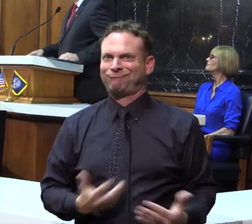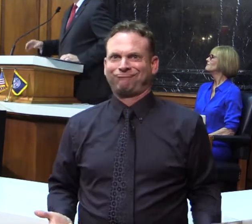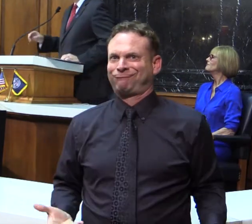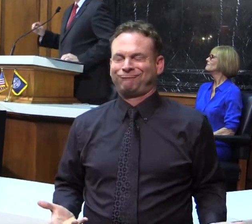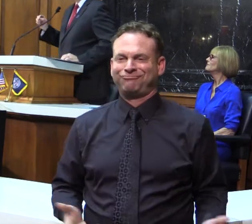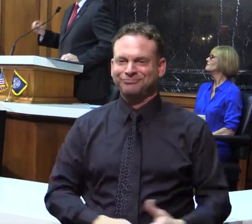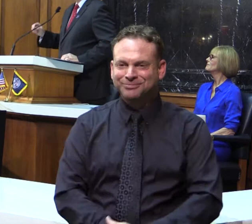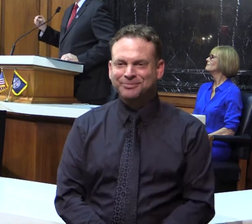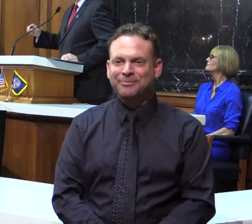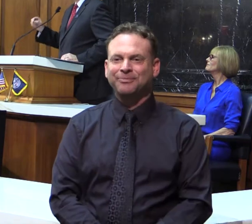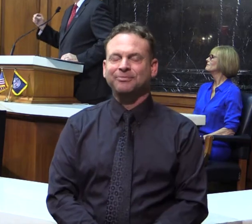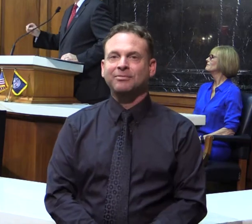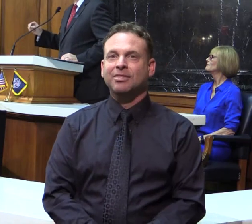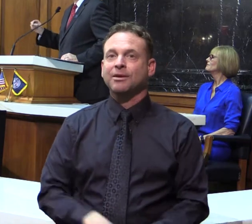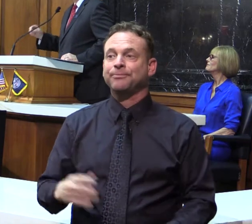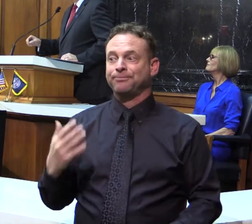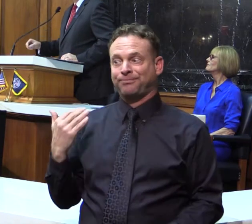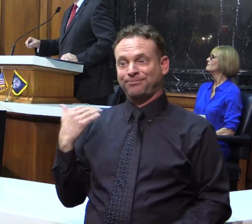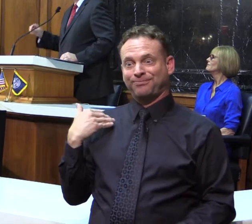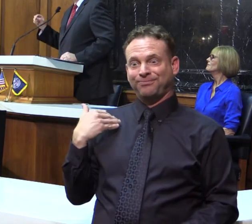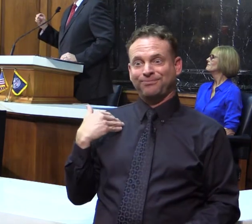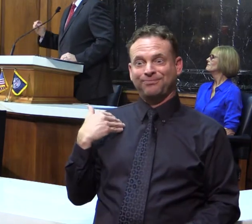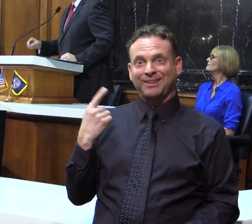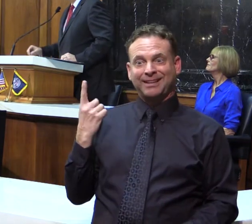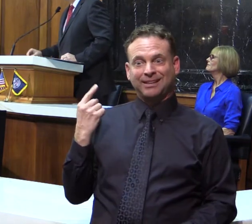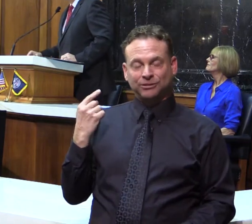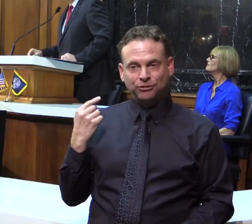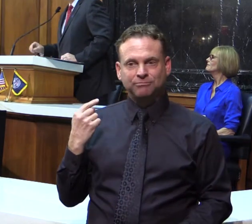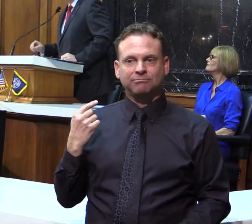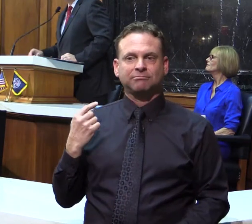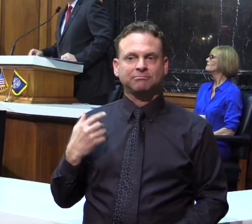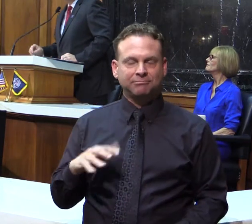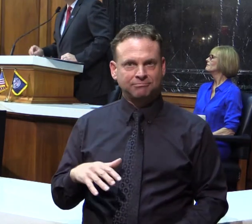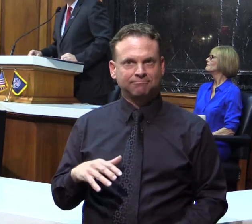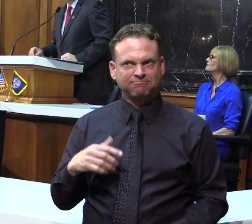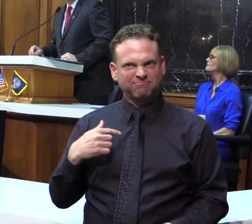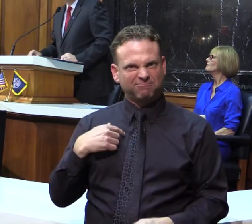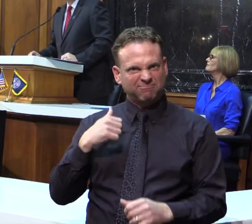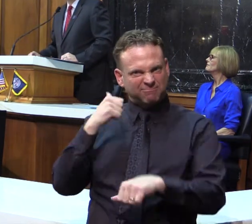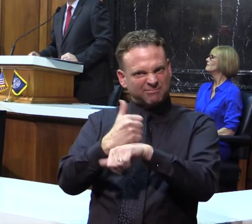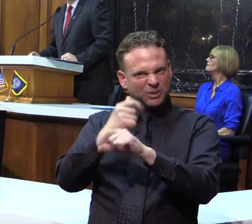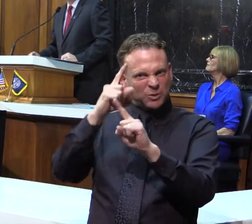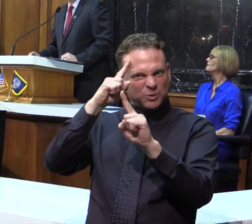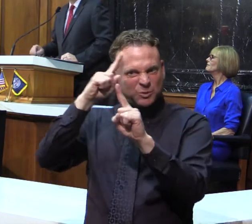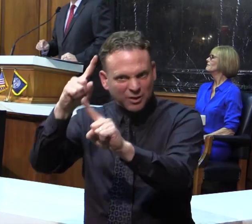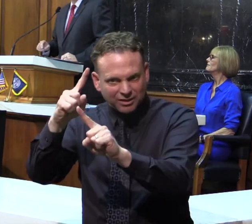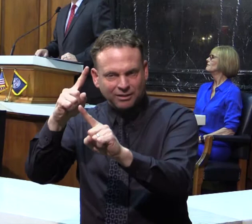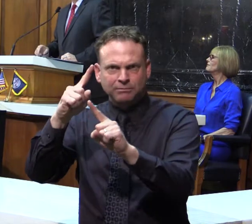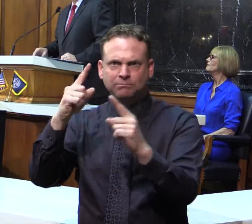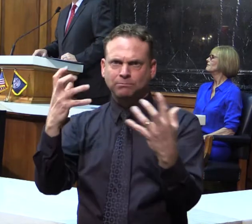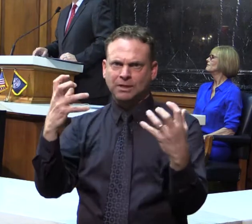commitments... We beat the 2012 record and secured nearly 300 business commitments that will lead to